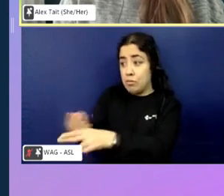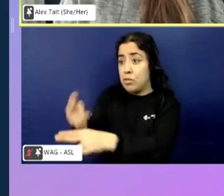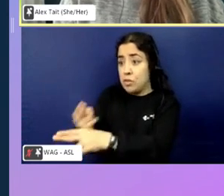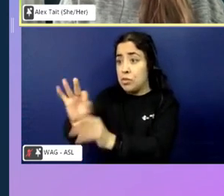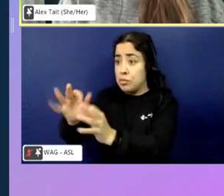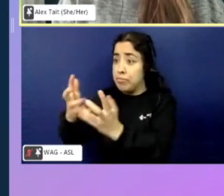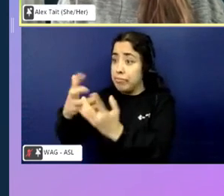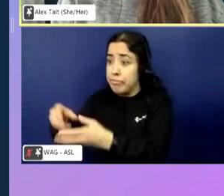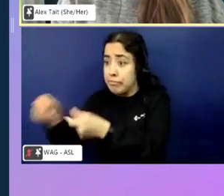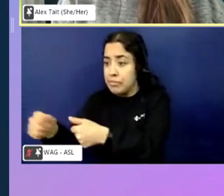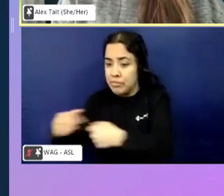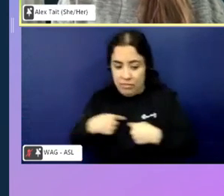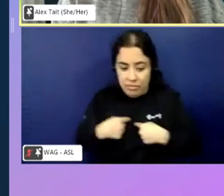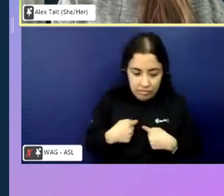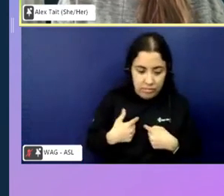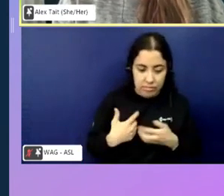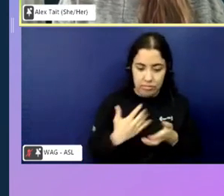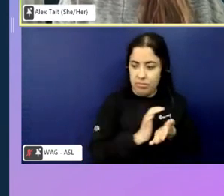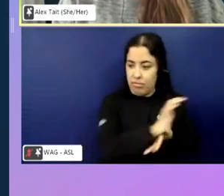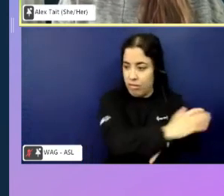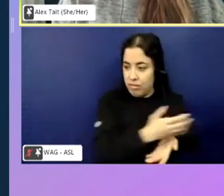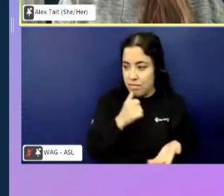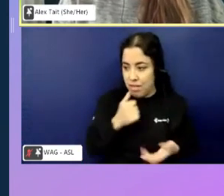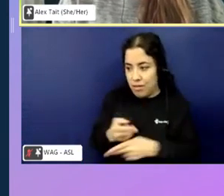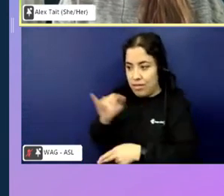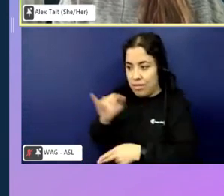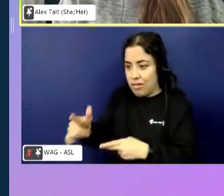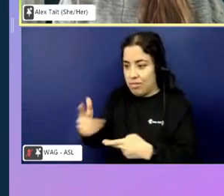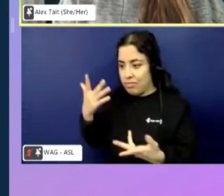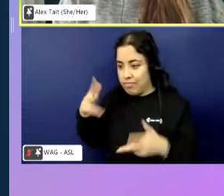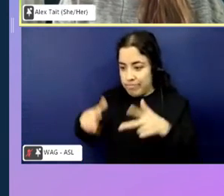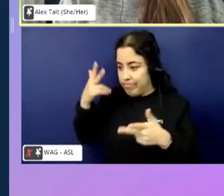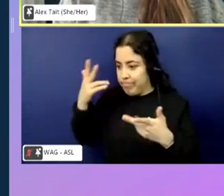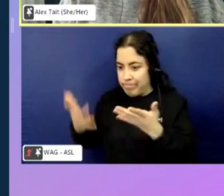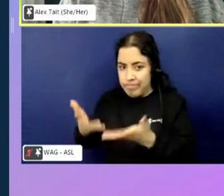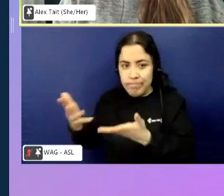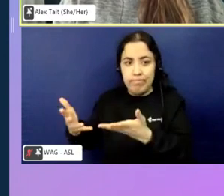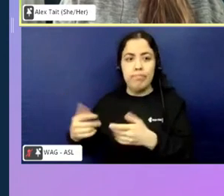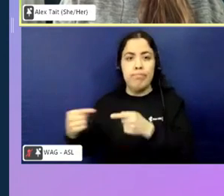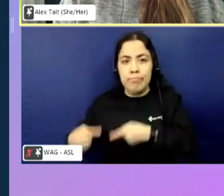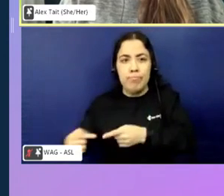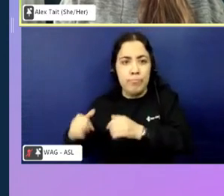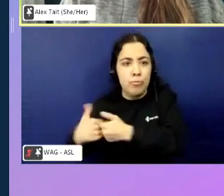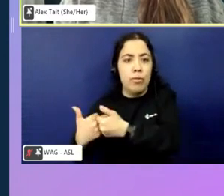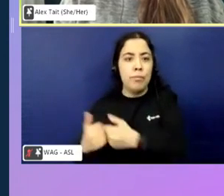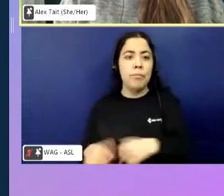generations.' it probably was --